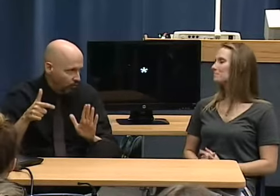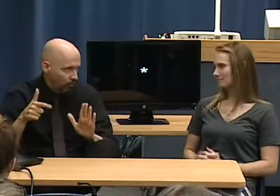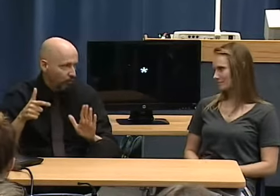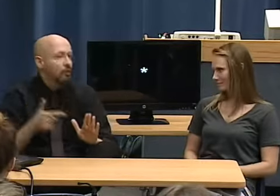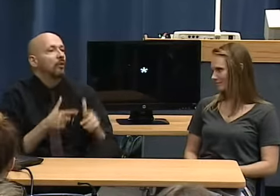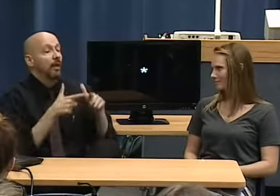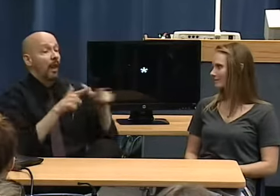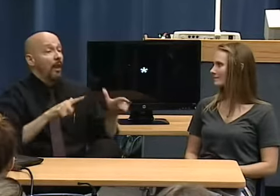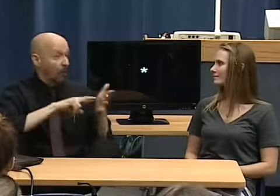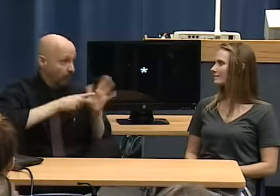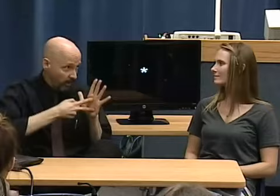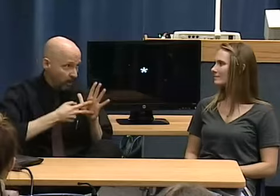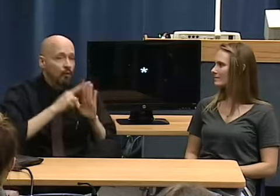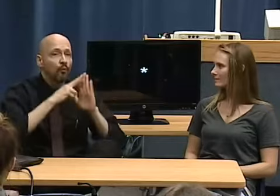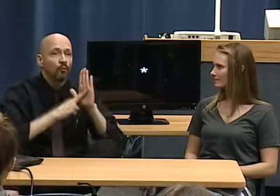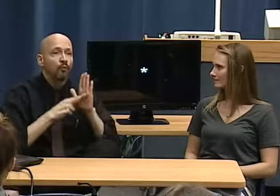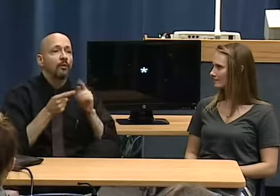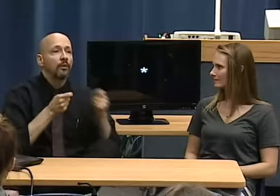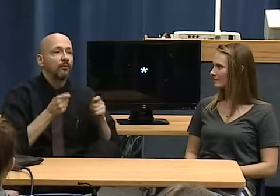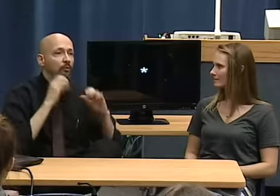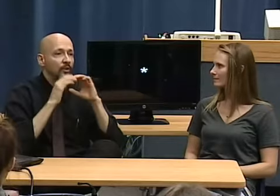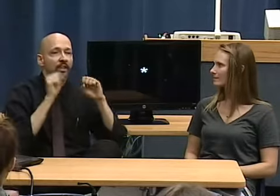"Language" means a rule governed communication system.